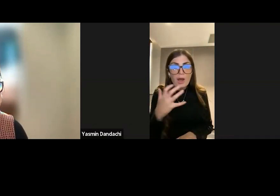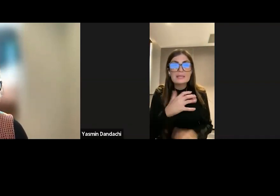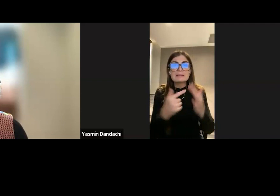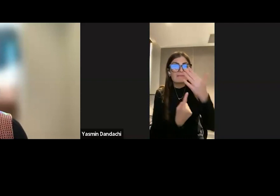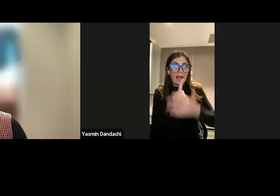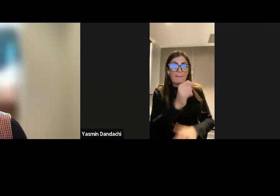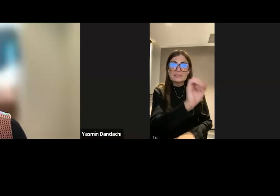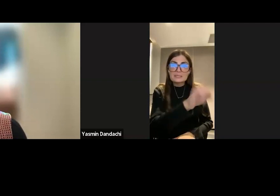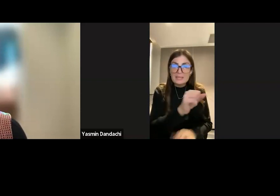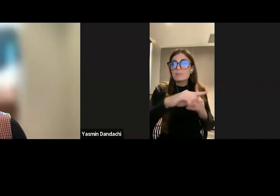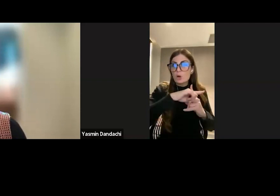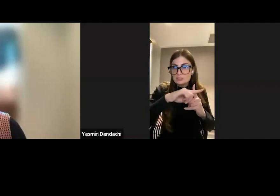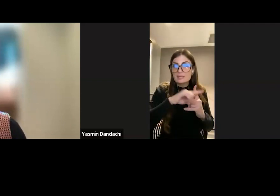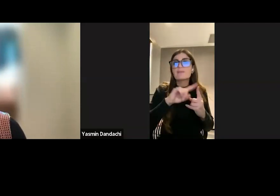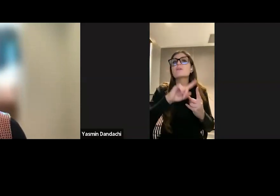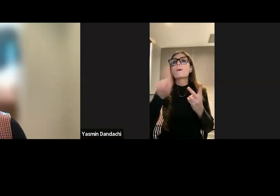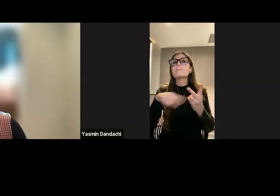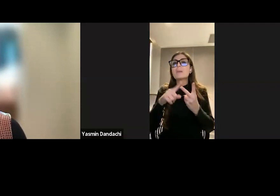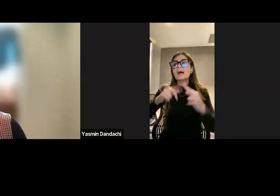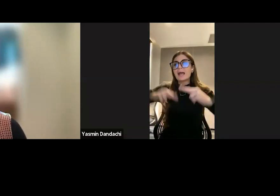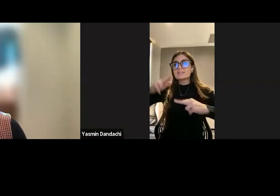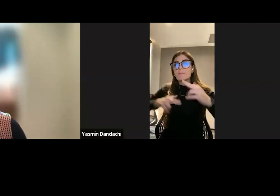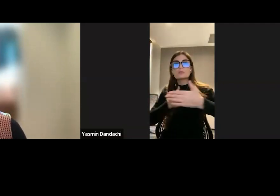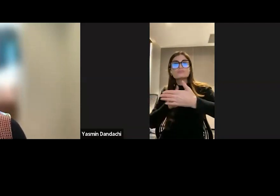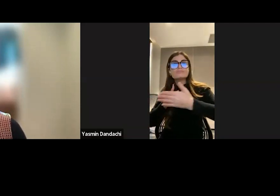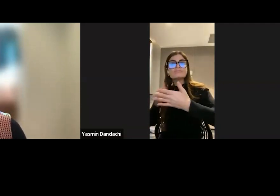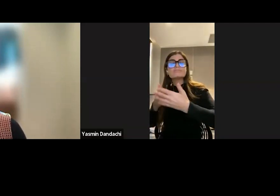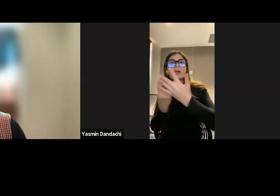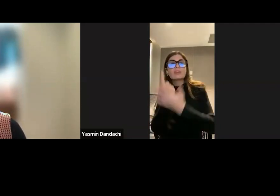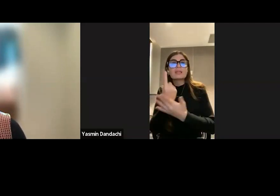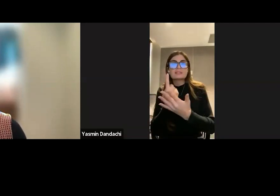and as a building block for companies or organizations on the other hand,